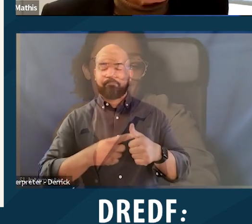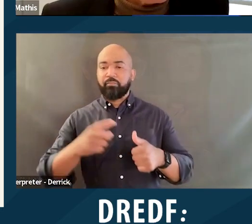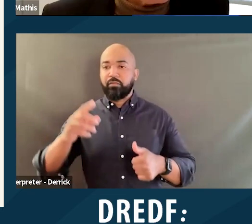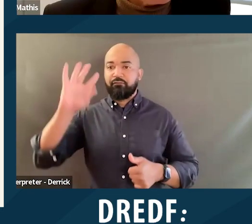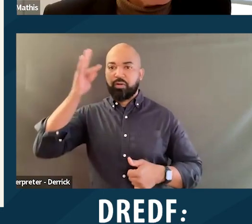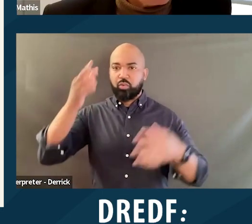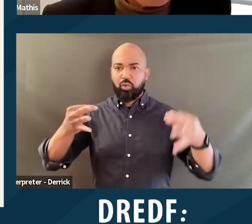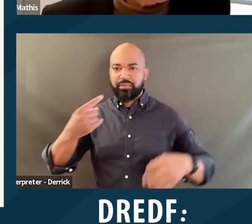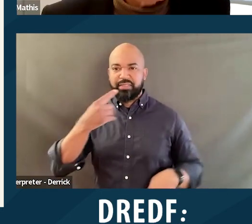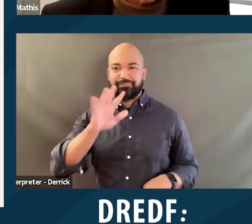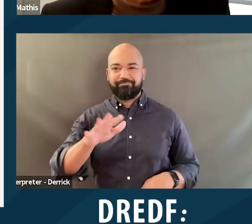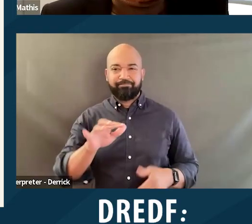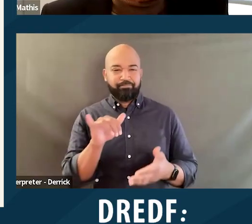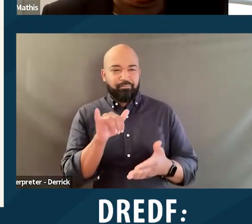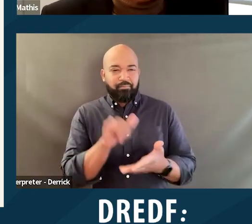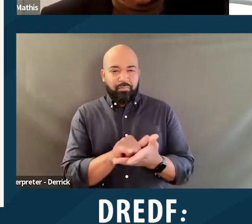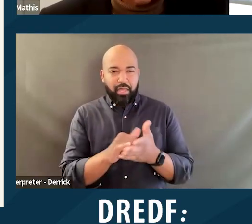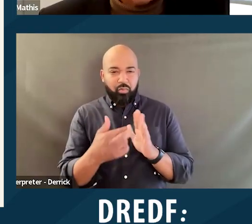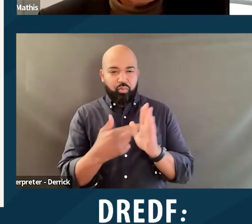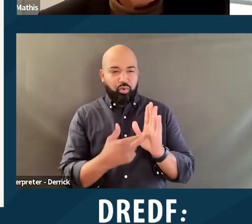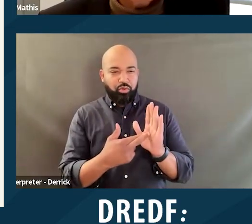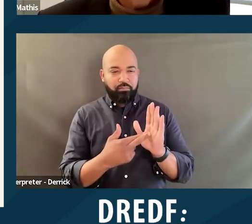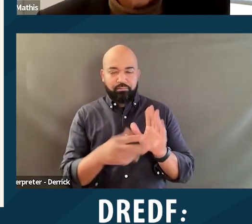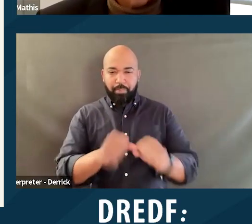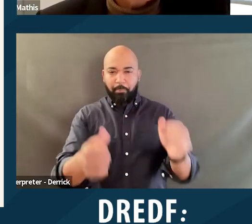Okay. So, what do the nine states want? They want the Federal Court